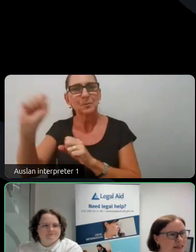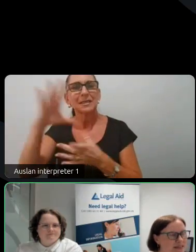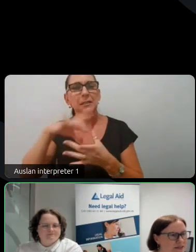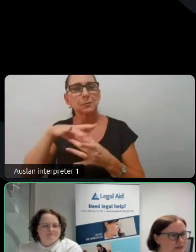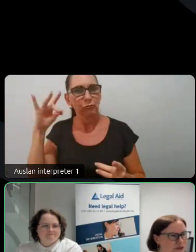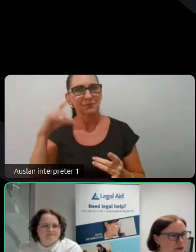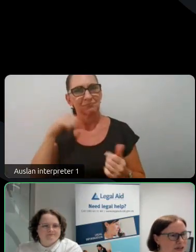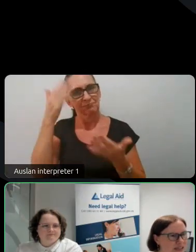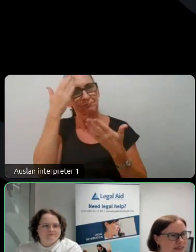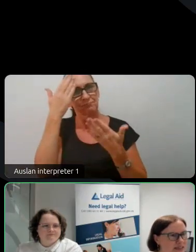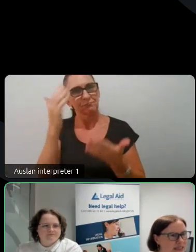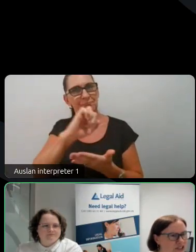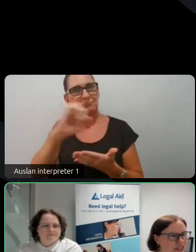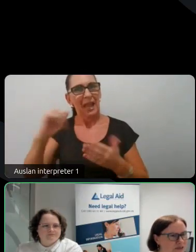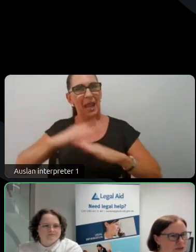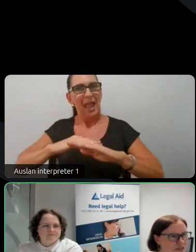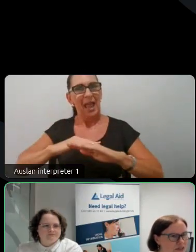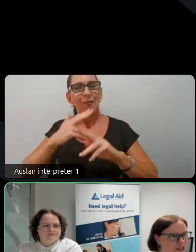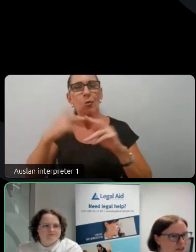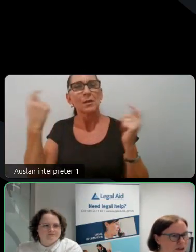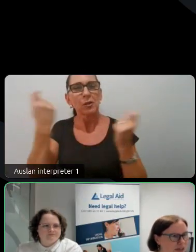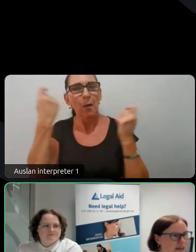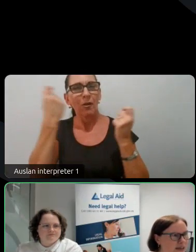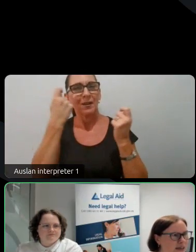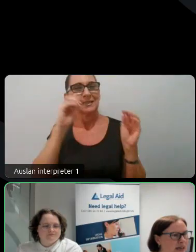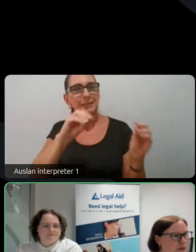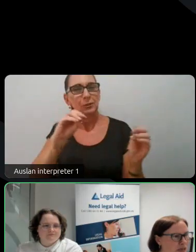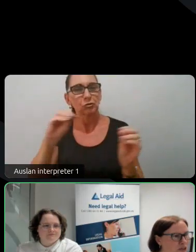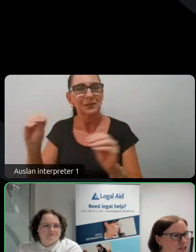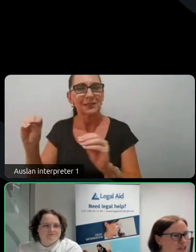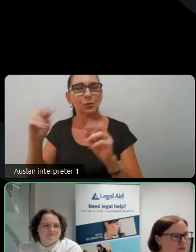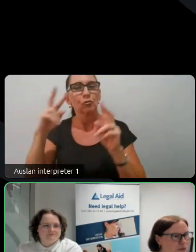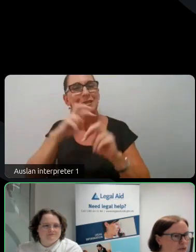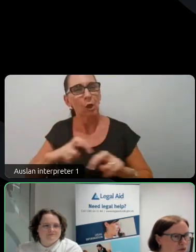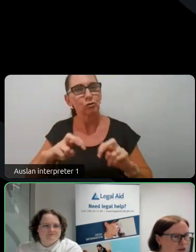places of ceremony, teaching, research, and learning. And we acknowledge the important